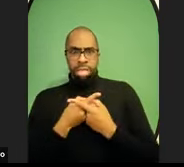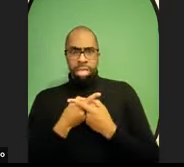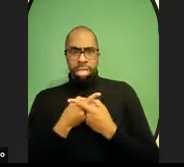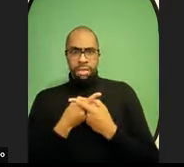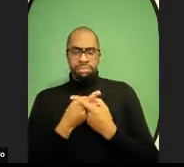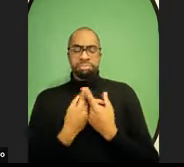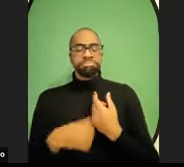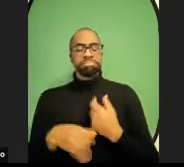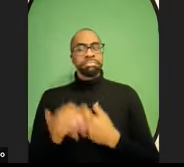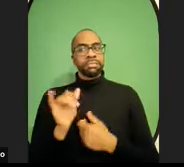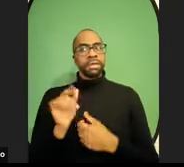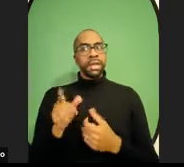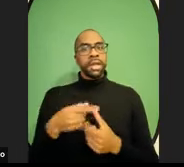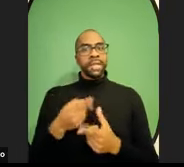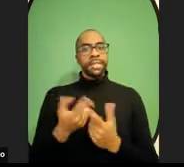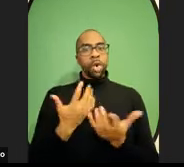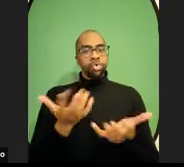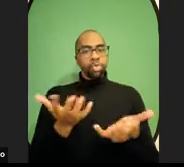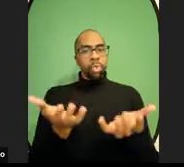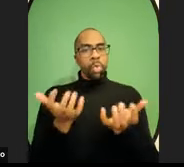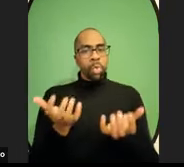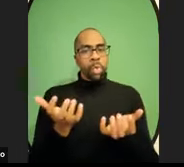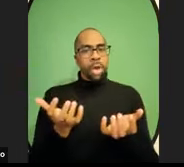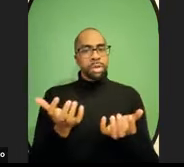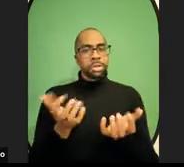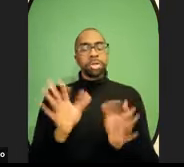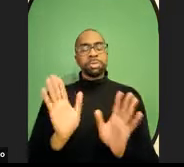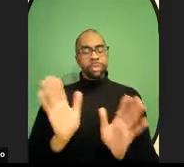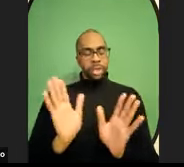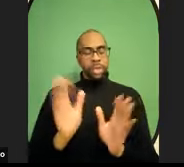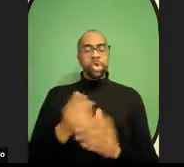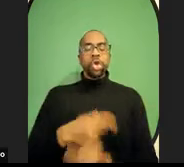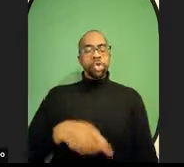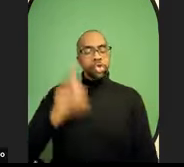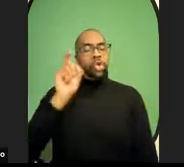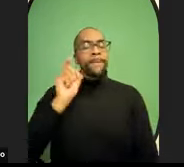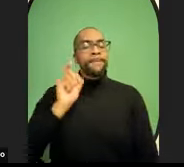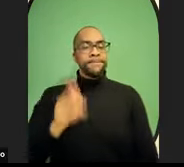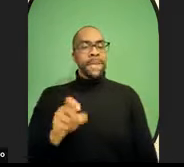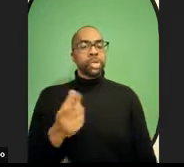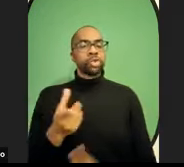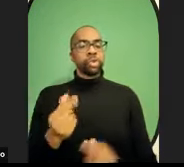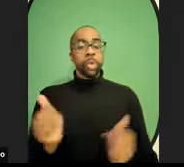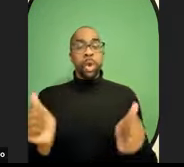reactions and the. past there past. There are probably past. There are probably, you know past. There are probably, you know you want to know probably